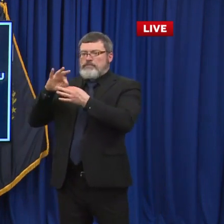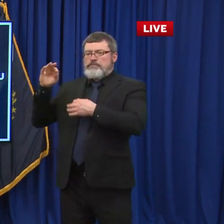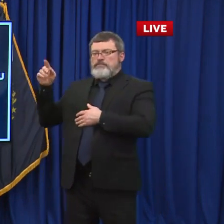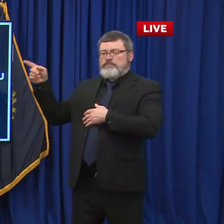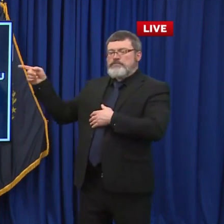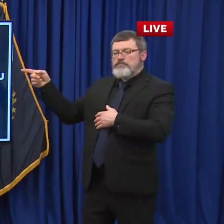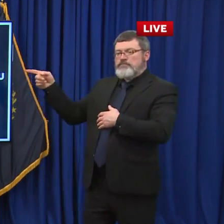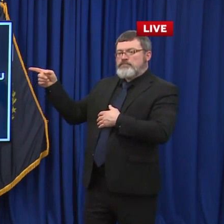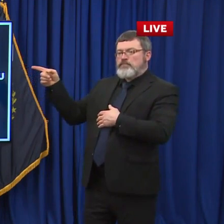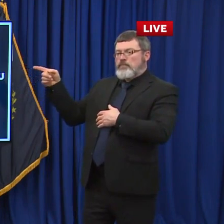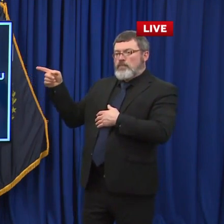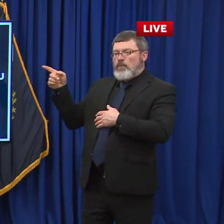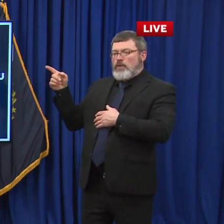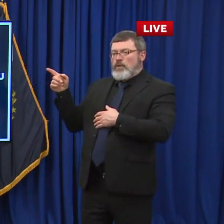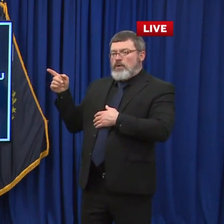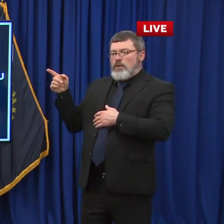JUST TWO DATA POINTS.